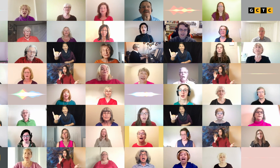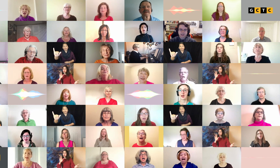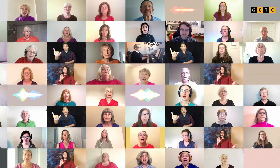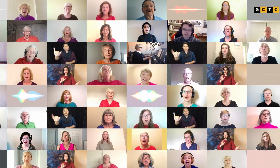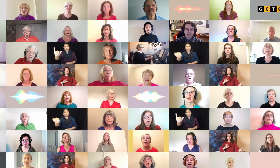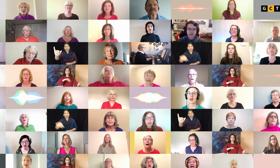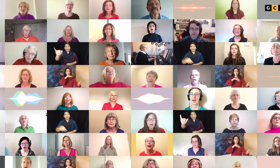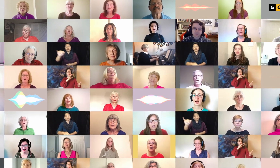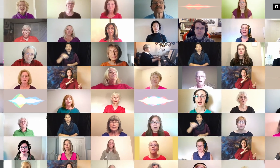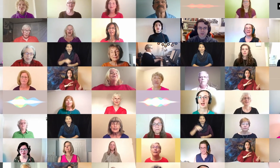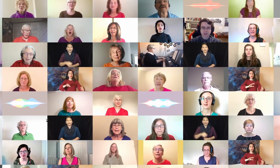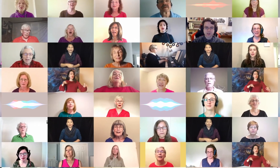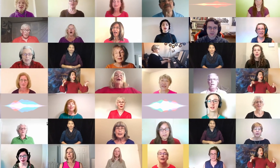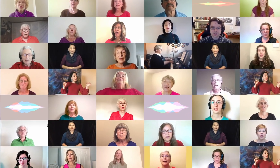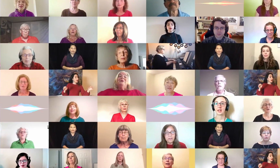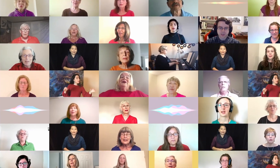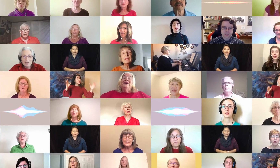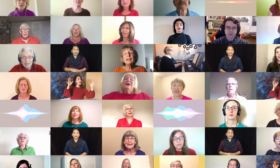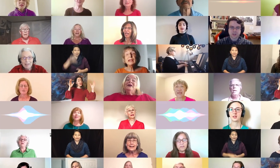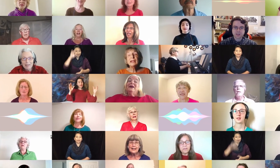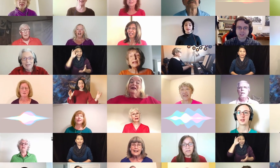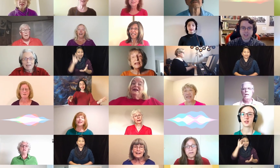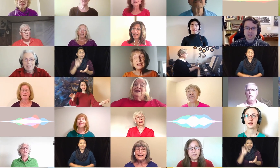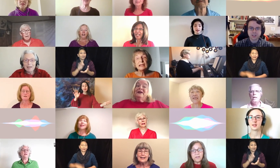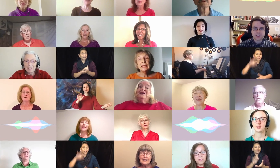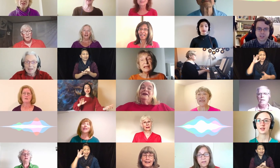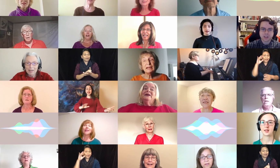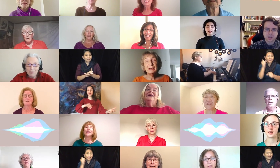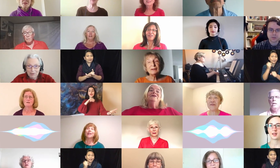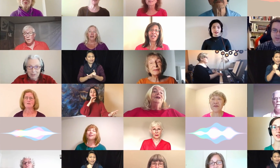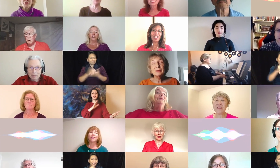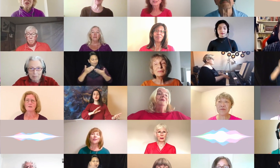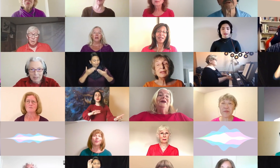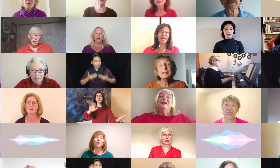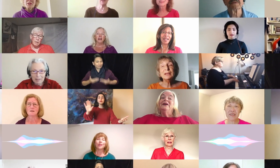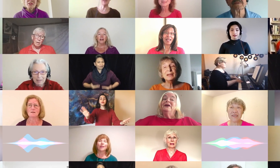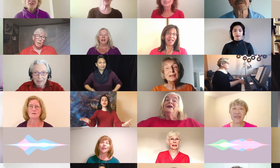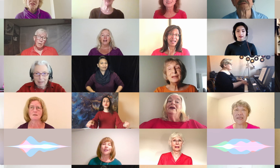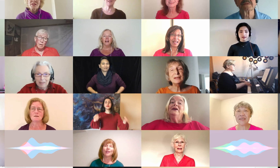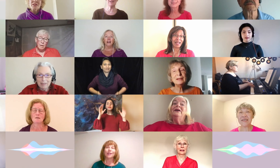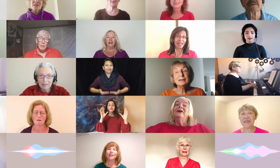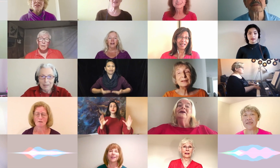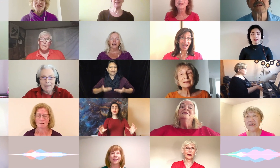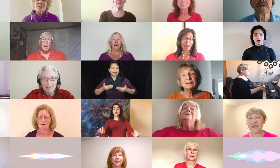L: Have faith All: believe in me